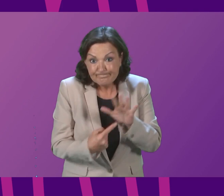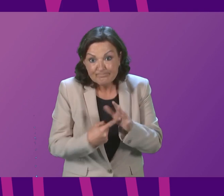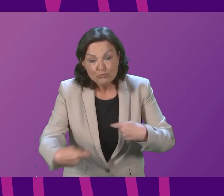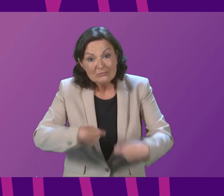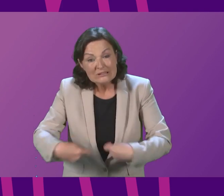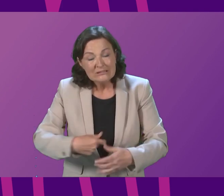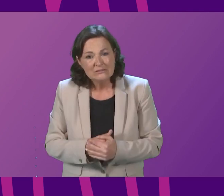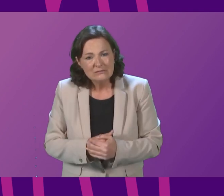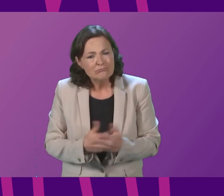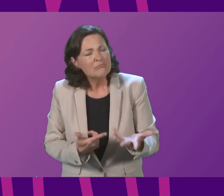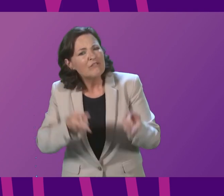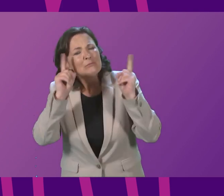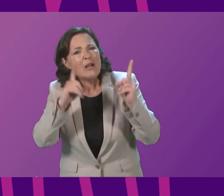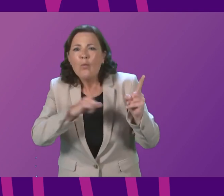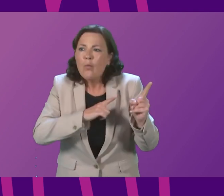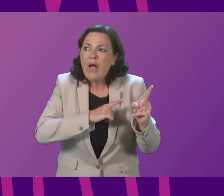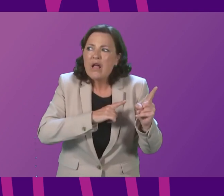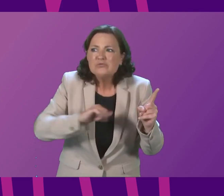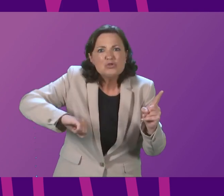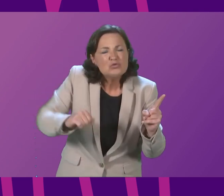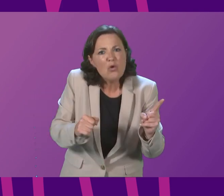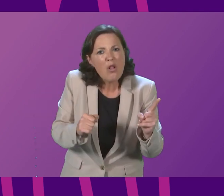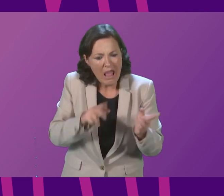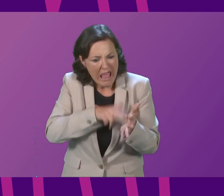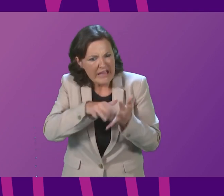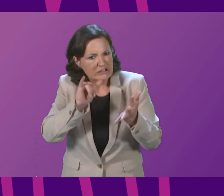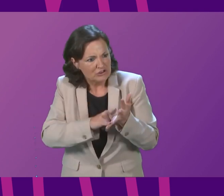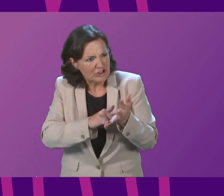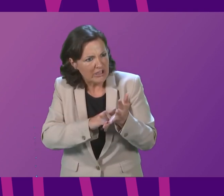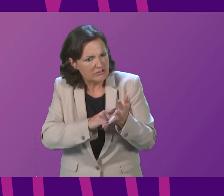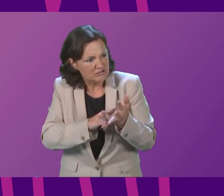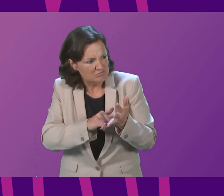Why does Scotland’s NHS not deserve the First Minister’s full focus right now?